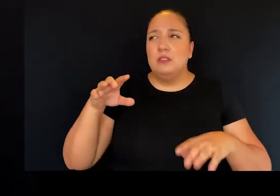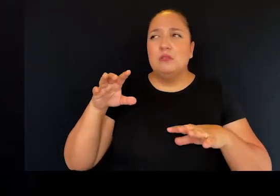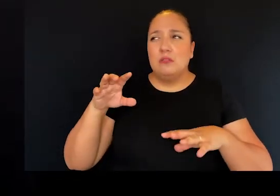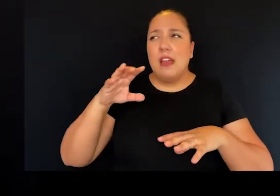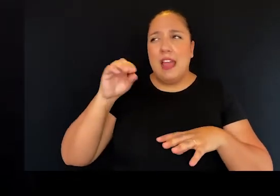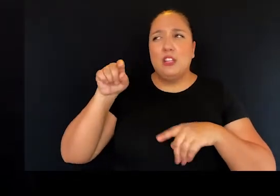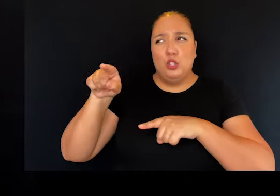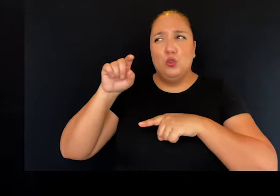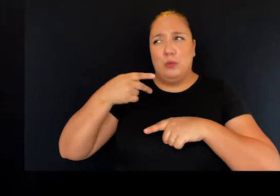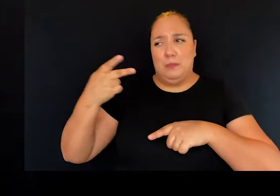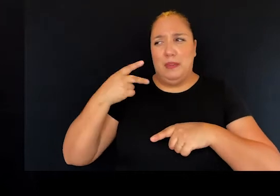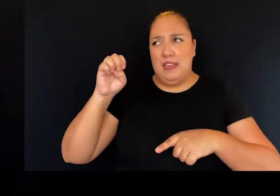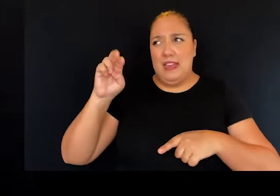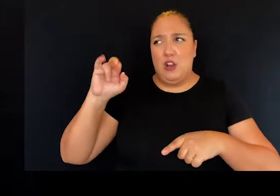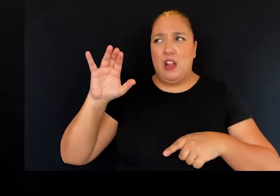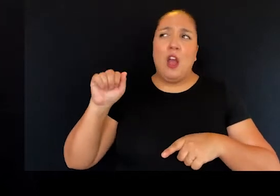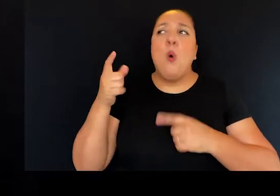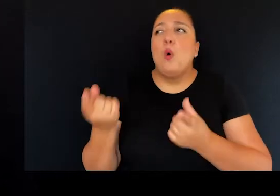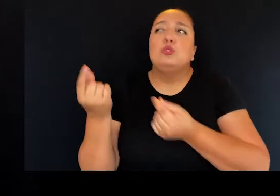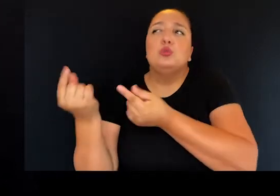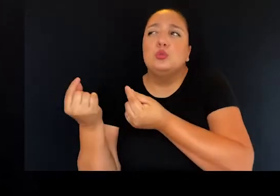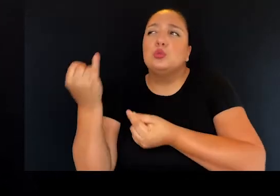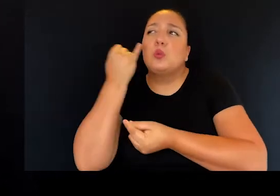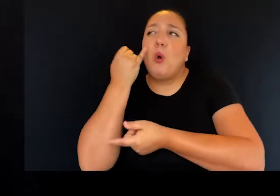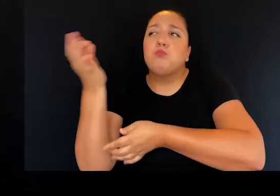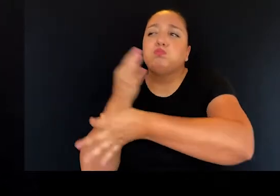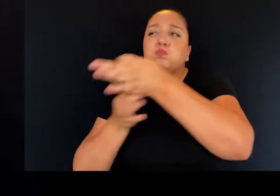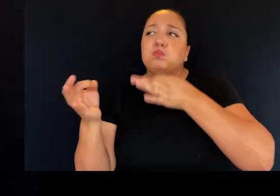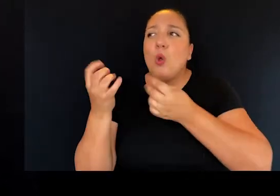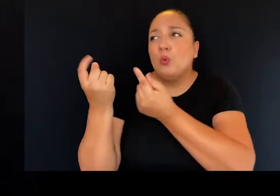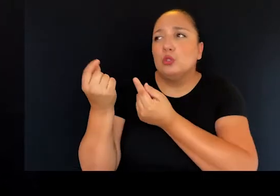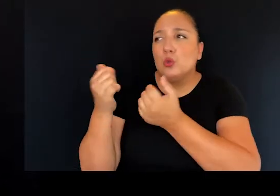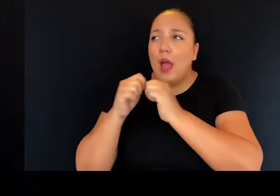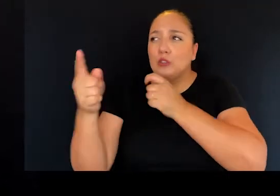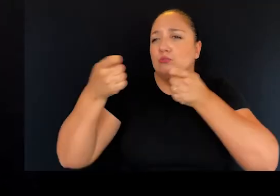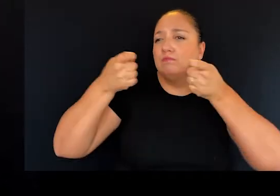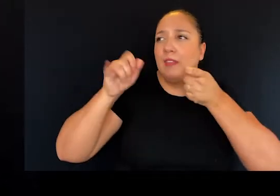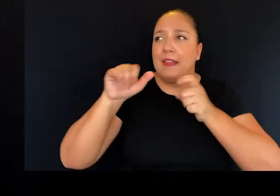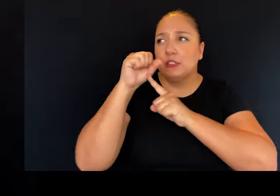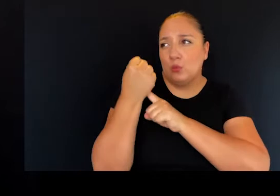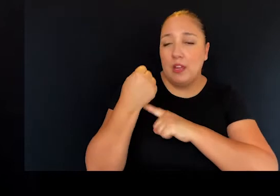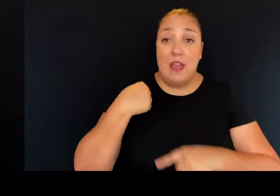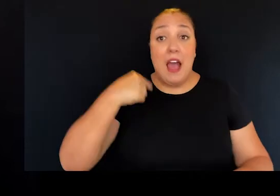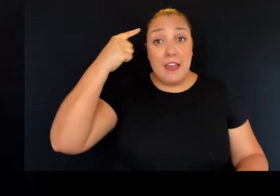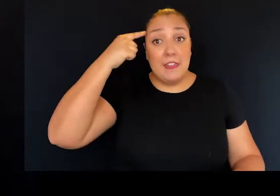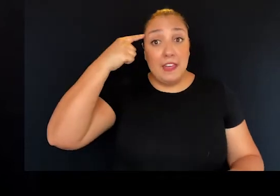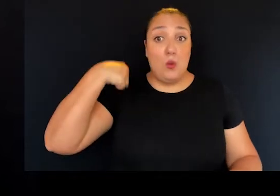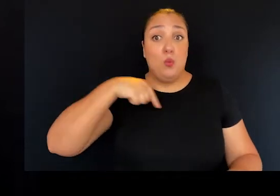about, you know, the what would you do, or you know, how would you handle this situation? I think we've all been in conversations